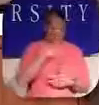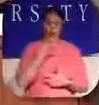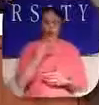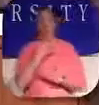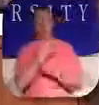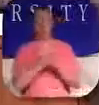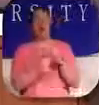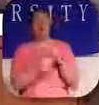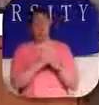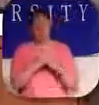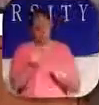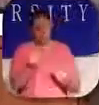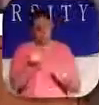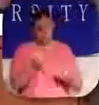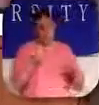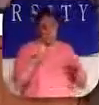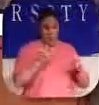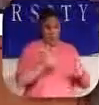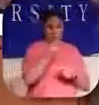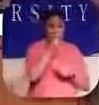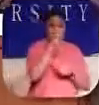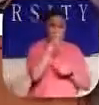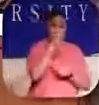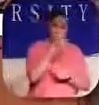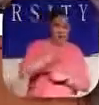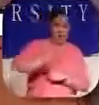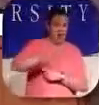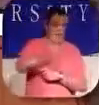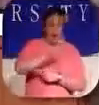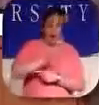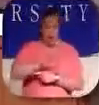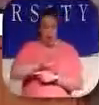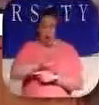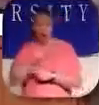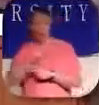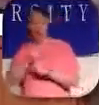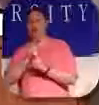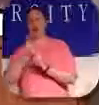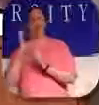It can be in one setting You can design it to be multicultural and everybody feels comfortable